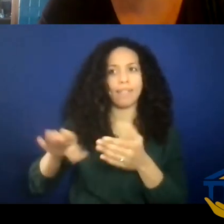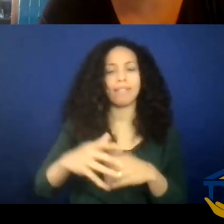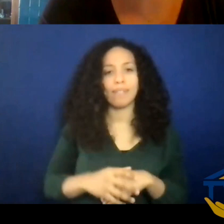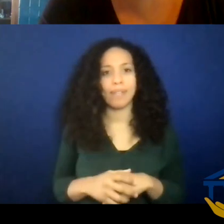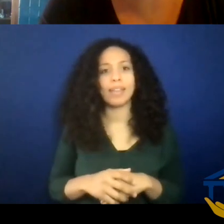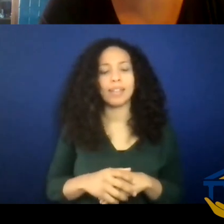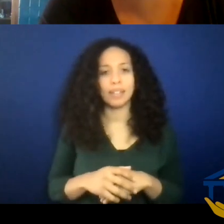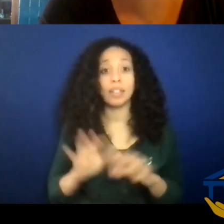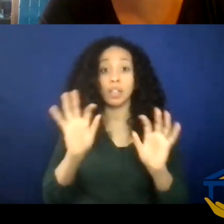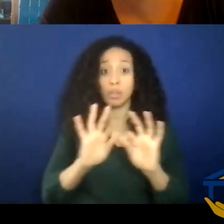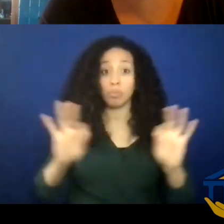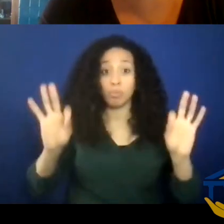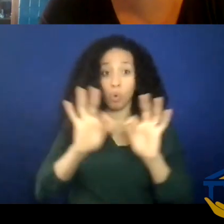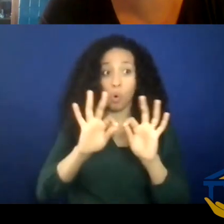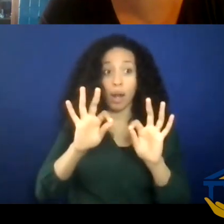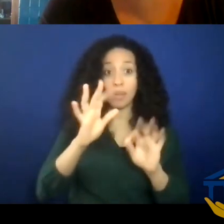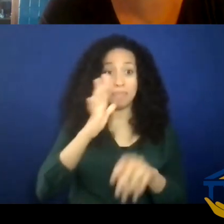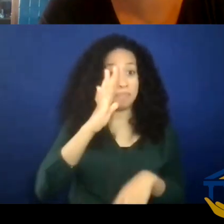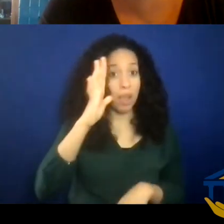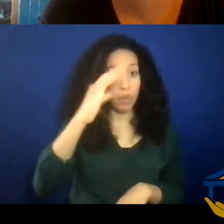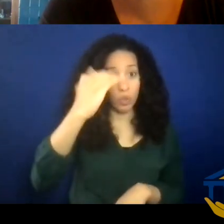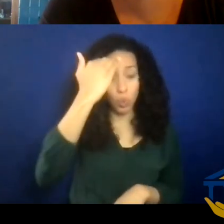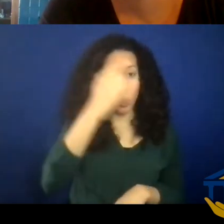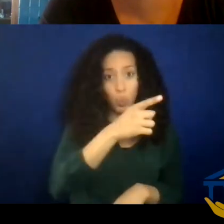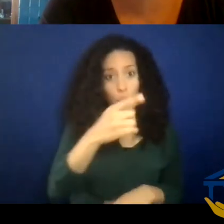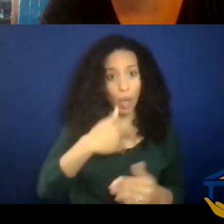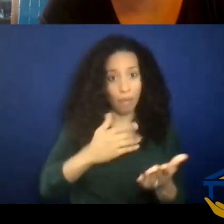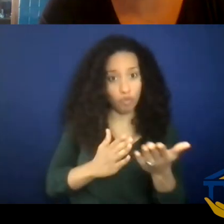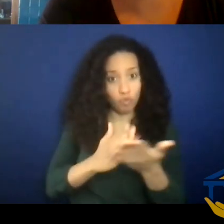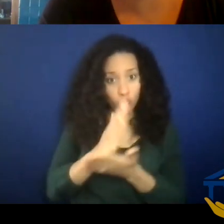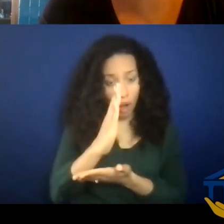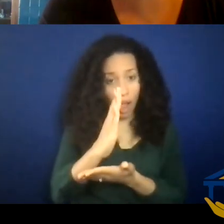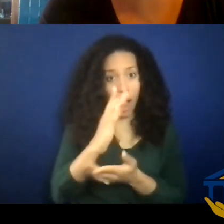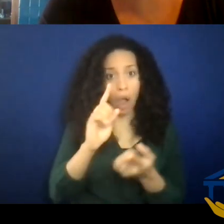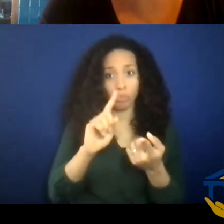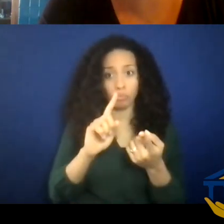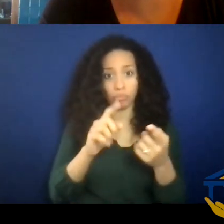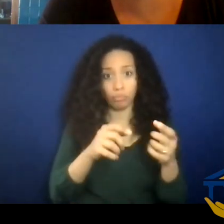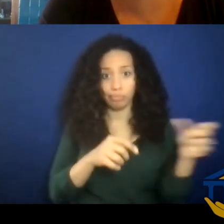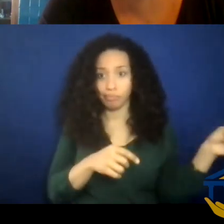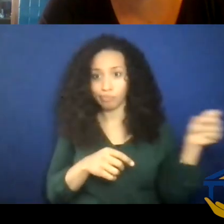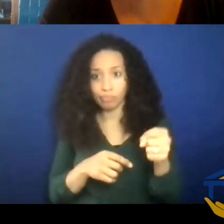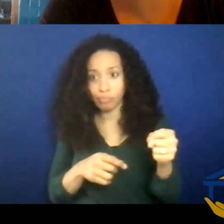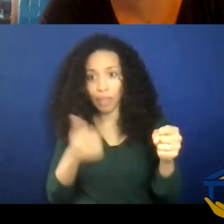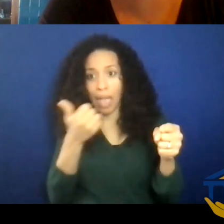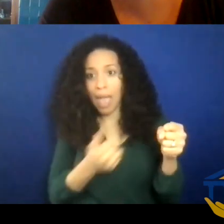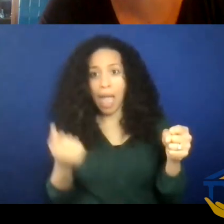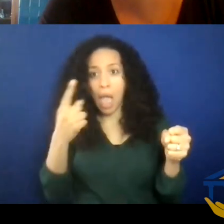have the right to bring to your child's IEP meeting anyone who you believe has a special